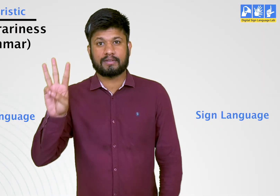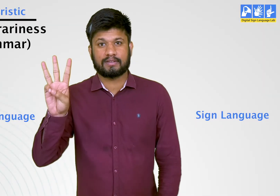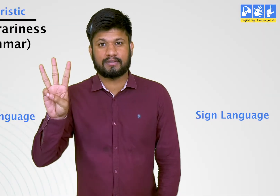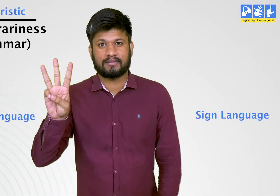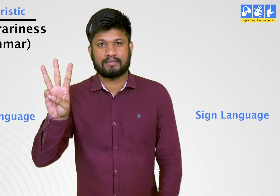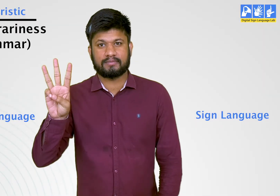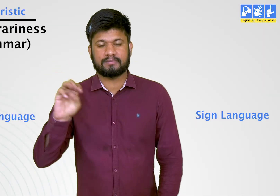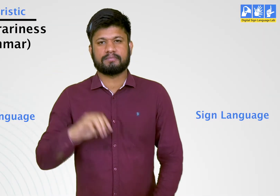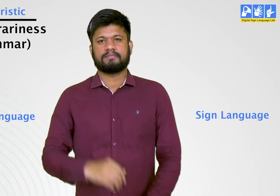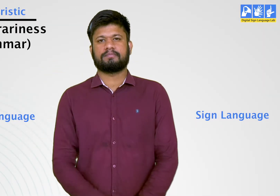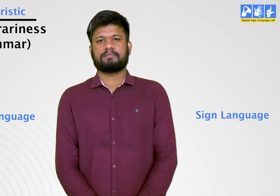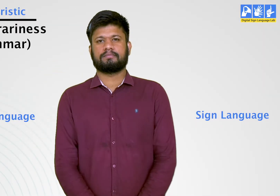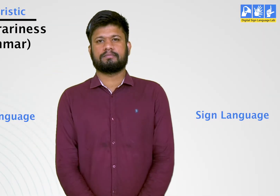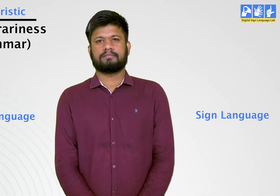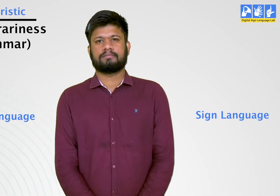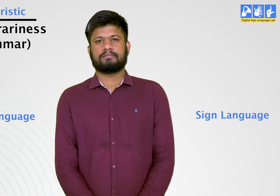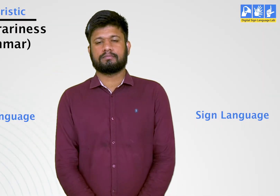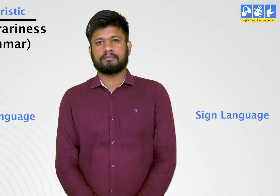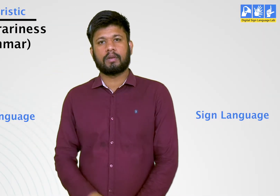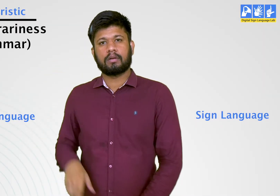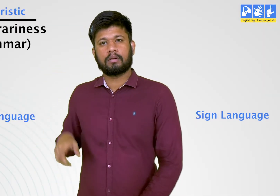Third, Arbitrariness